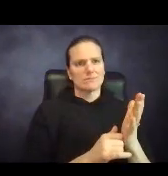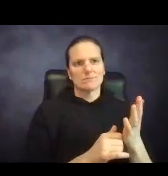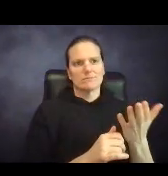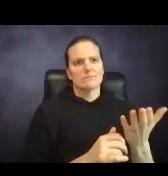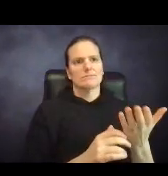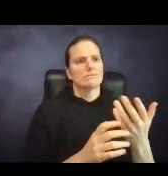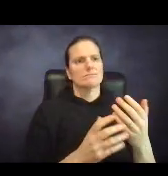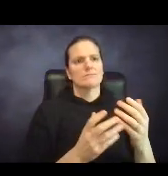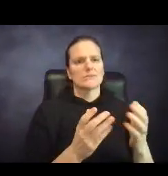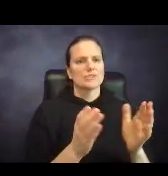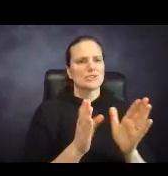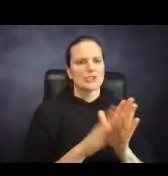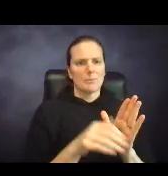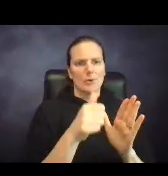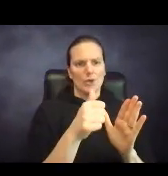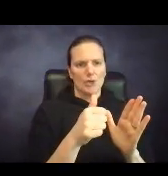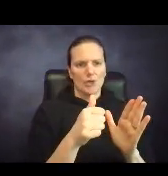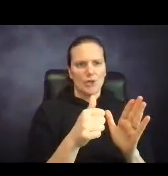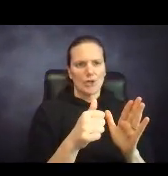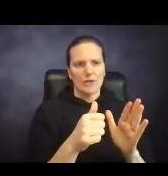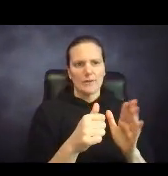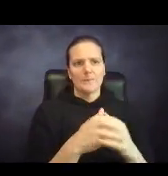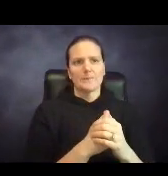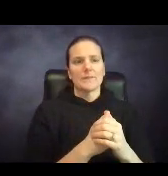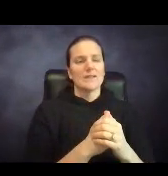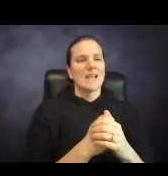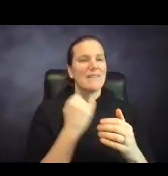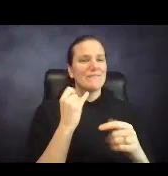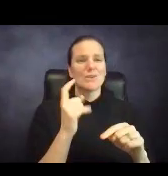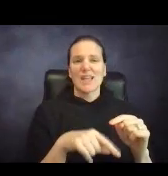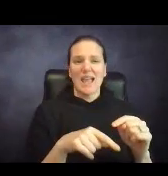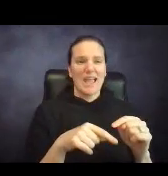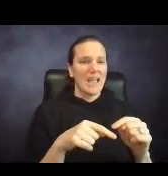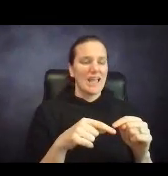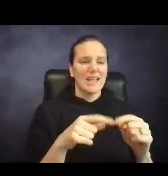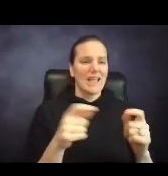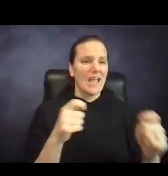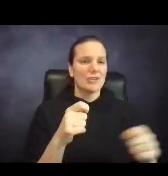So this is great for people who can't handle an adhesive of the patch compounded cream.